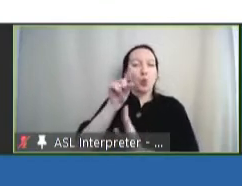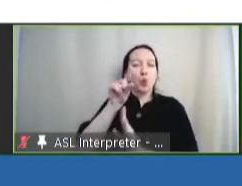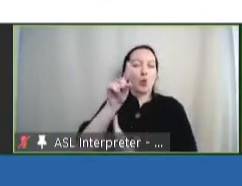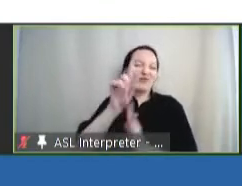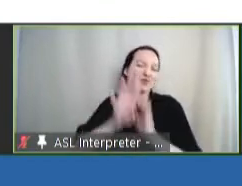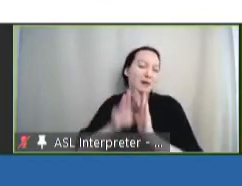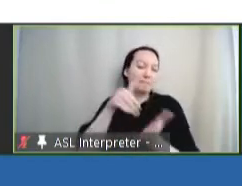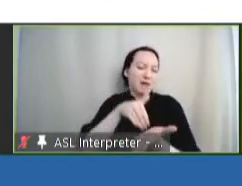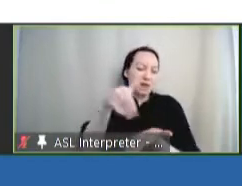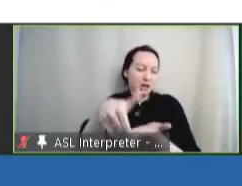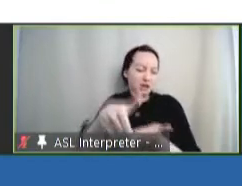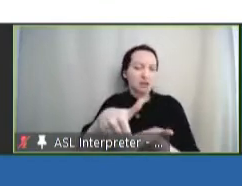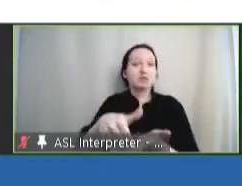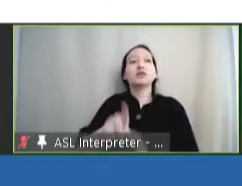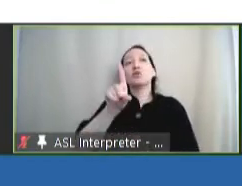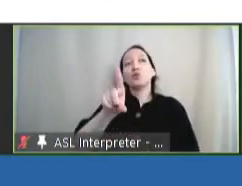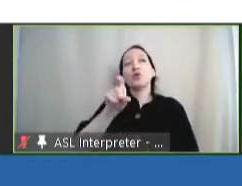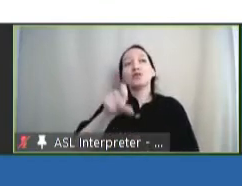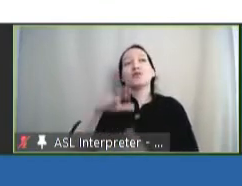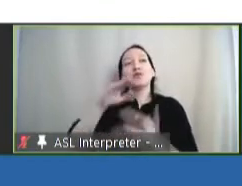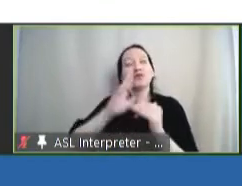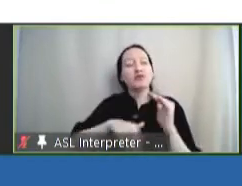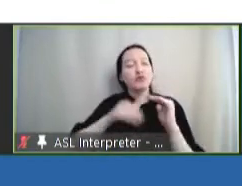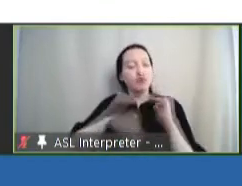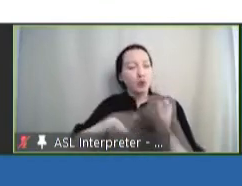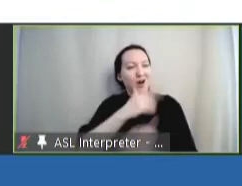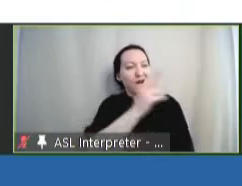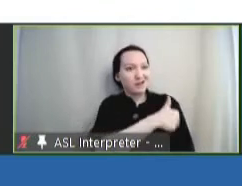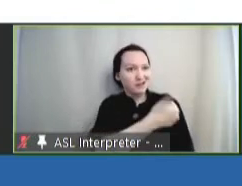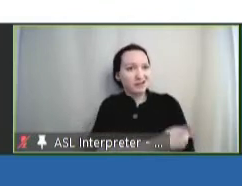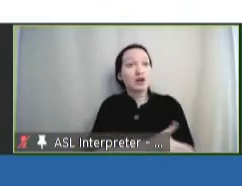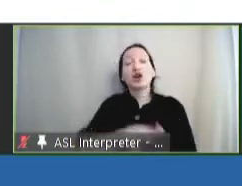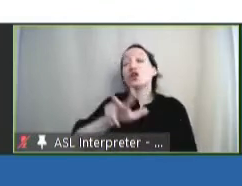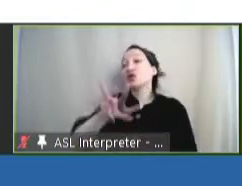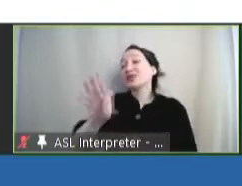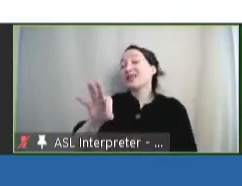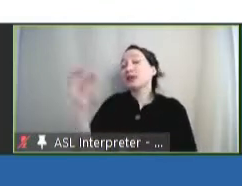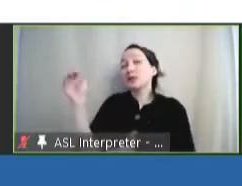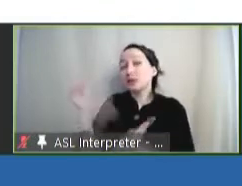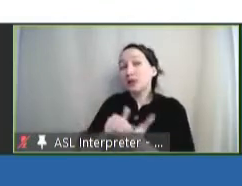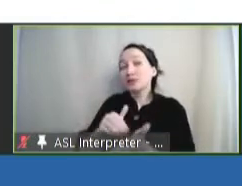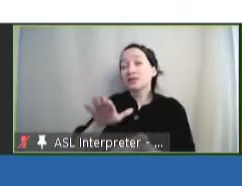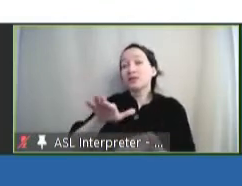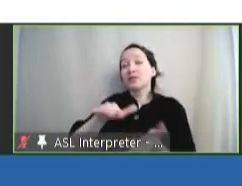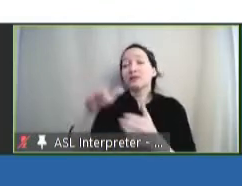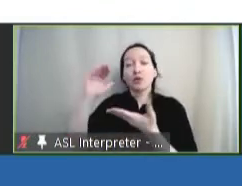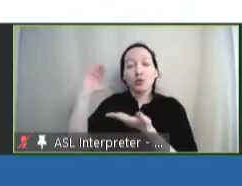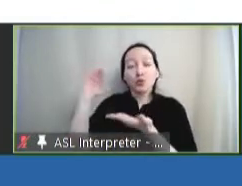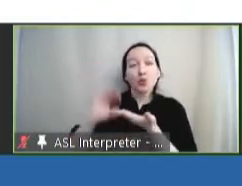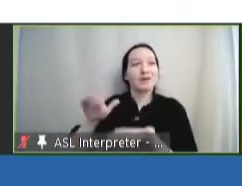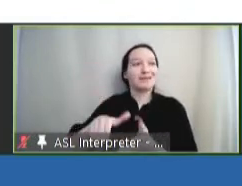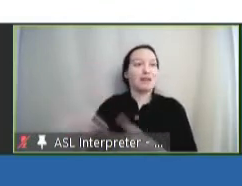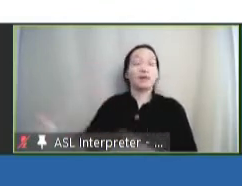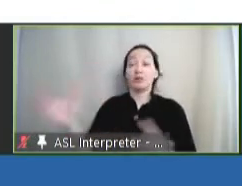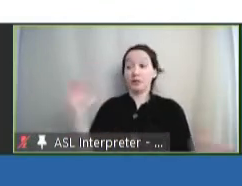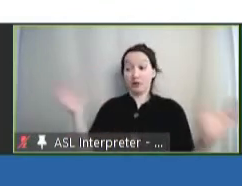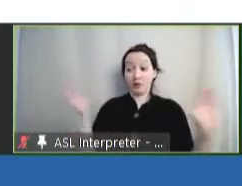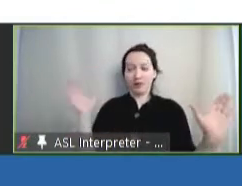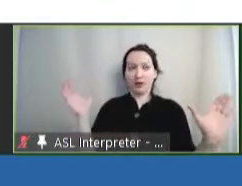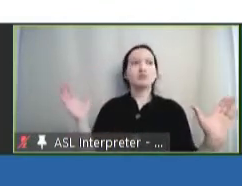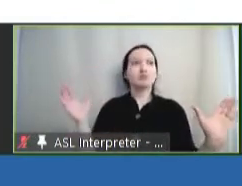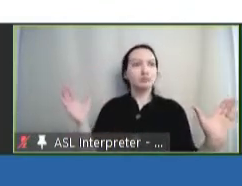107,000 fewer hospitalizations, and 39,000 fewer deaths. Compared to the counterfactual model